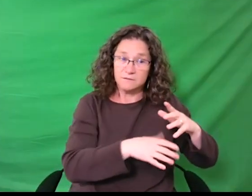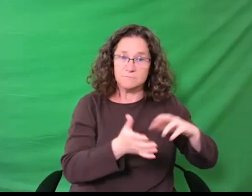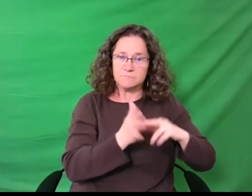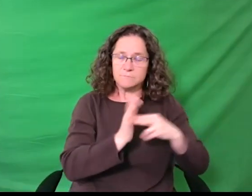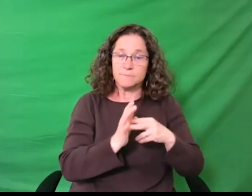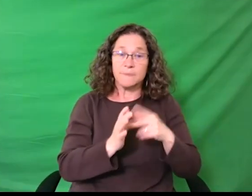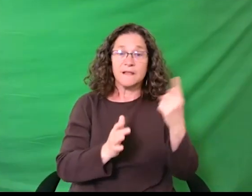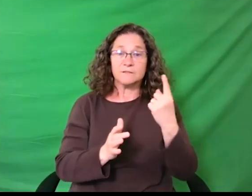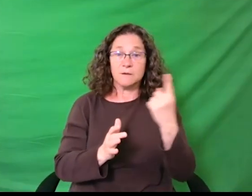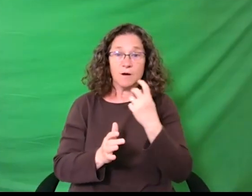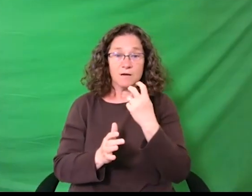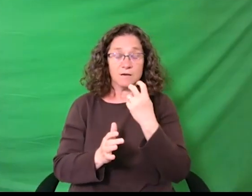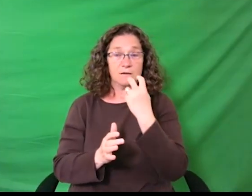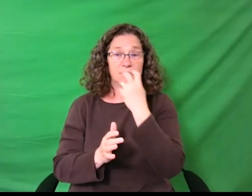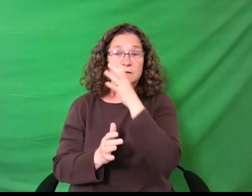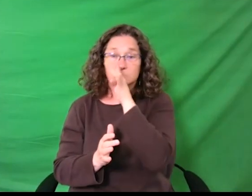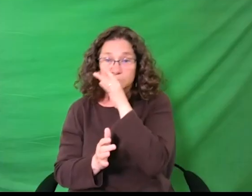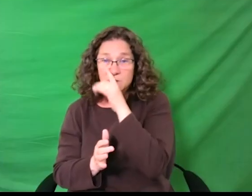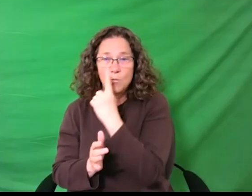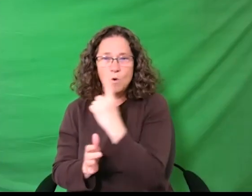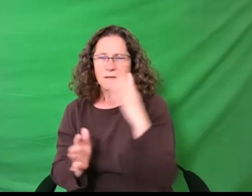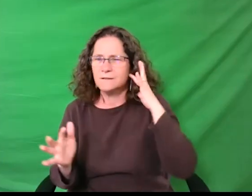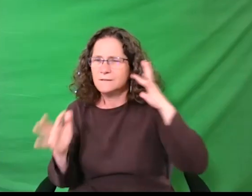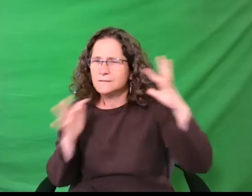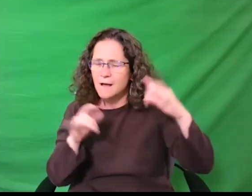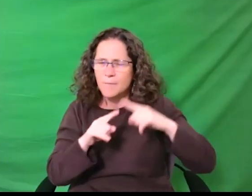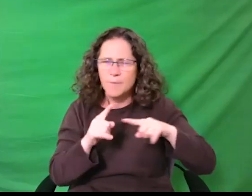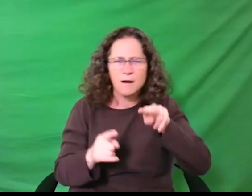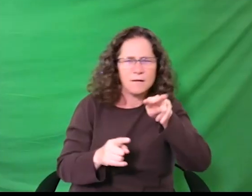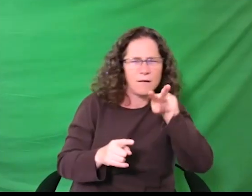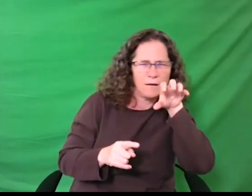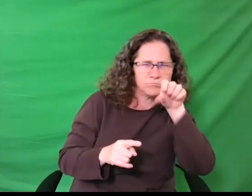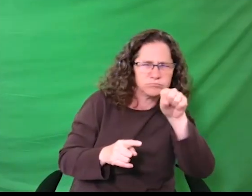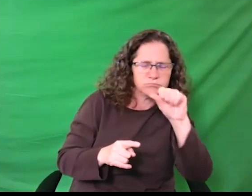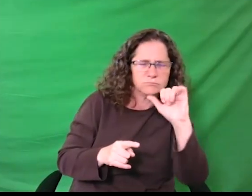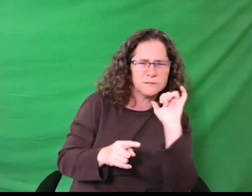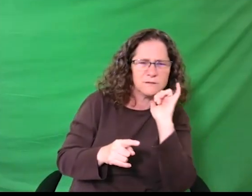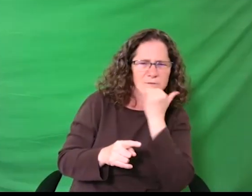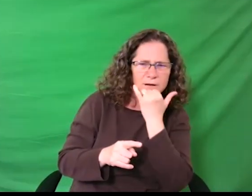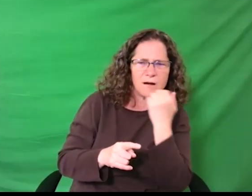you see something else happening on the mouth, you reinterpret it as a different sound.